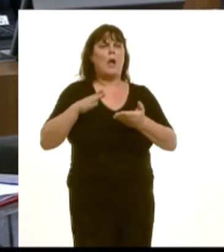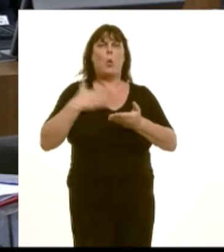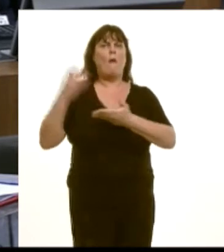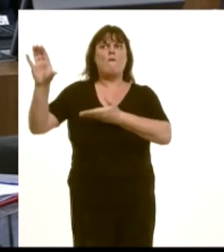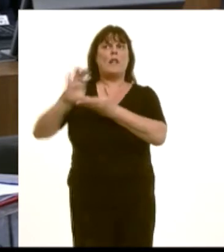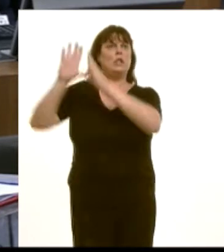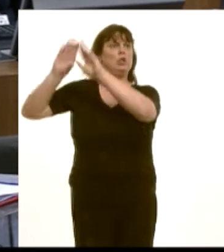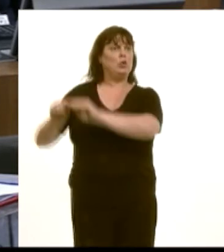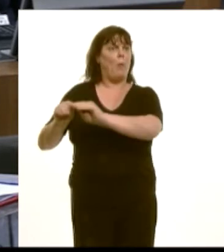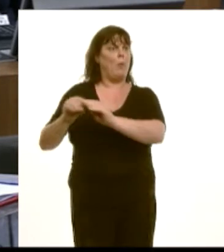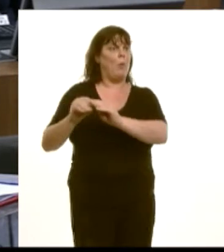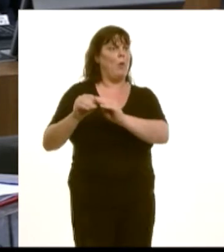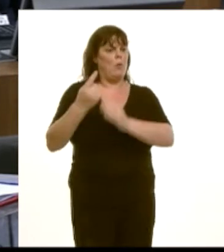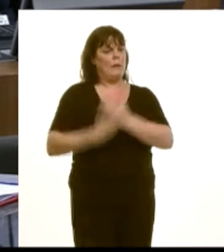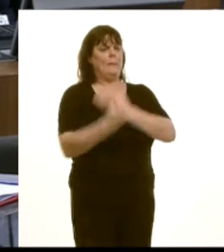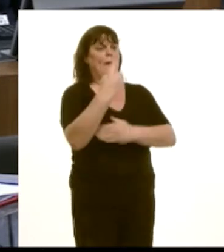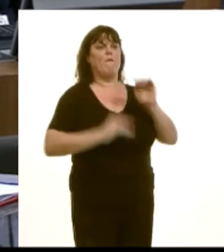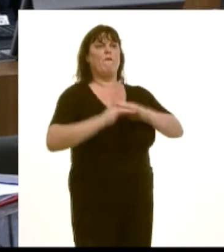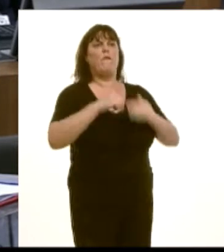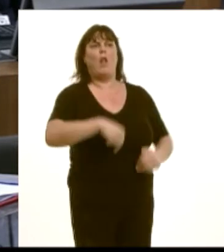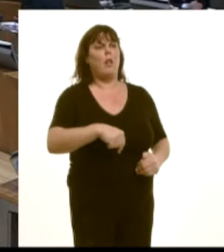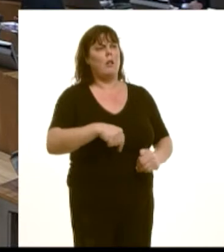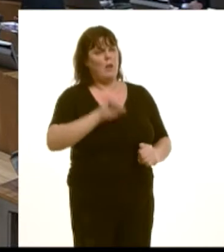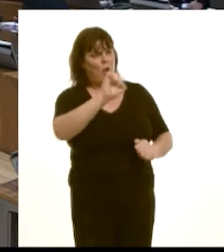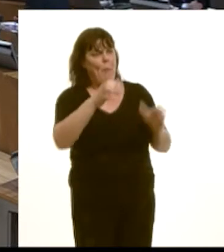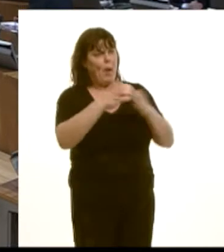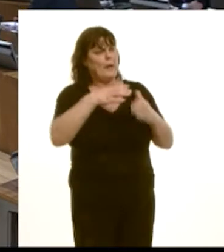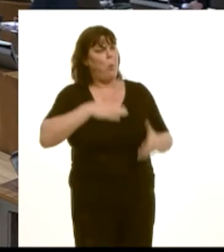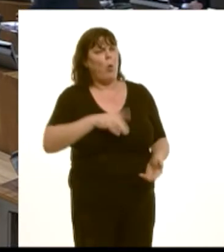to Wales at all, which is her party's logical policy.